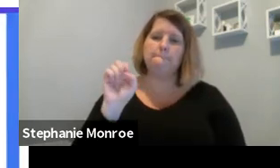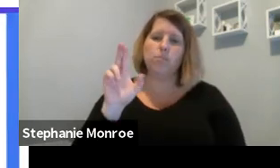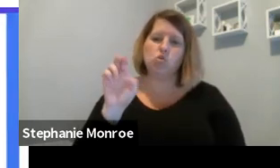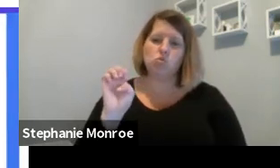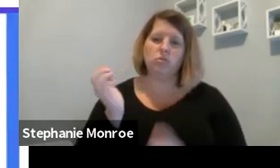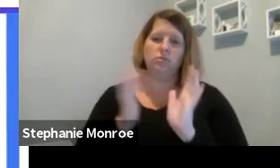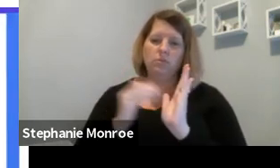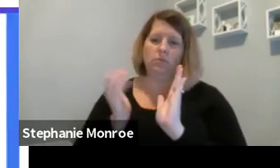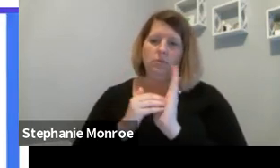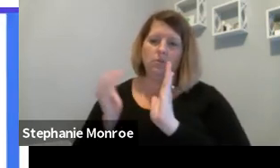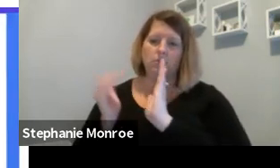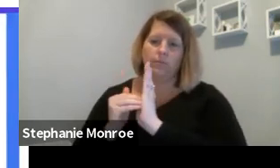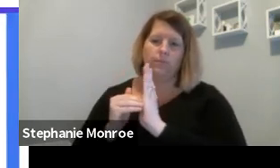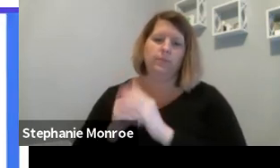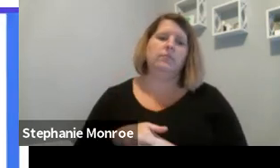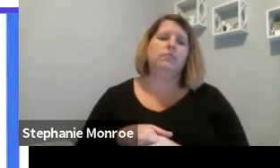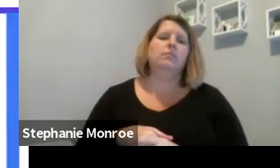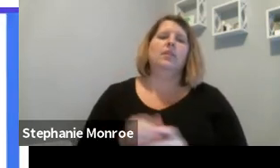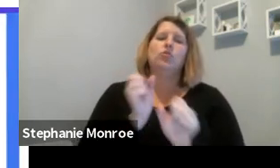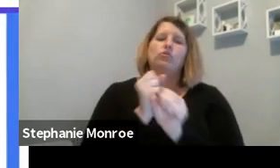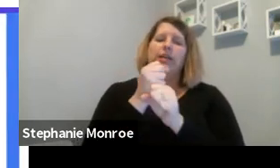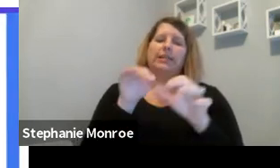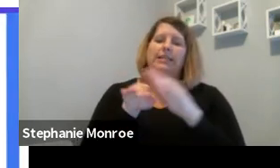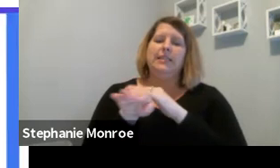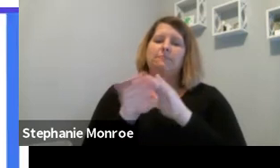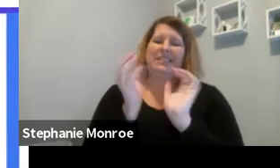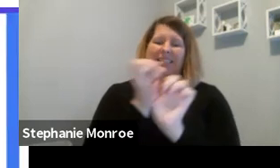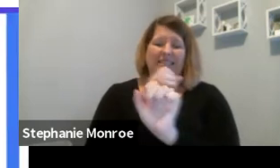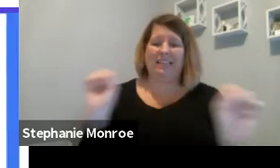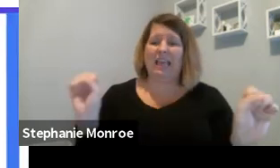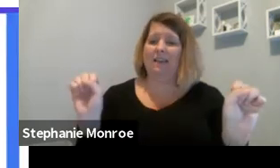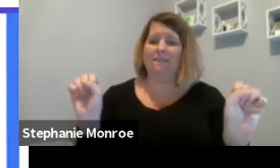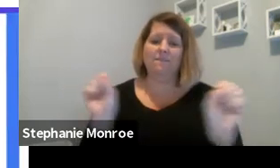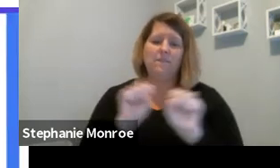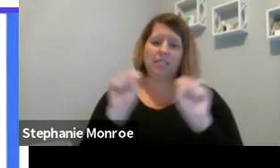It creates an accessible, safe, seamless system of care